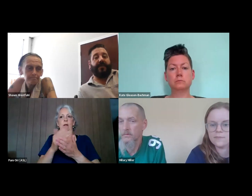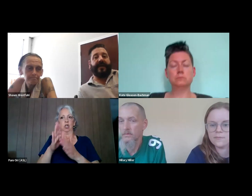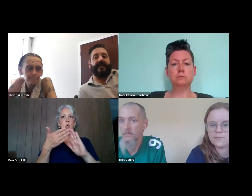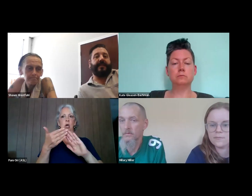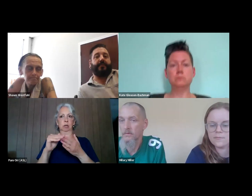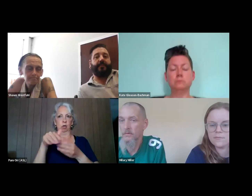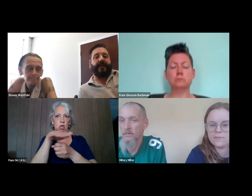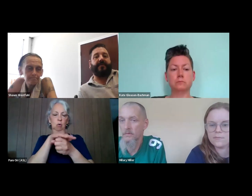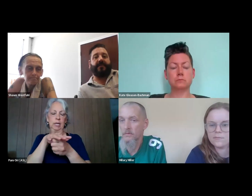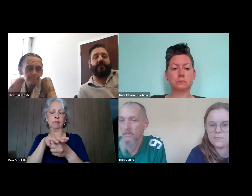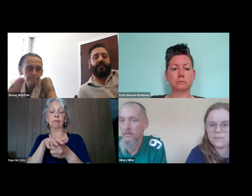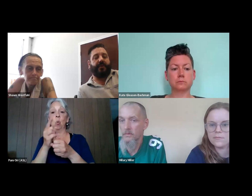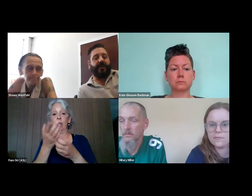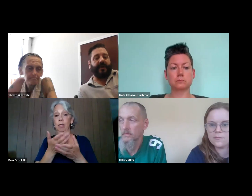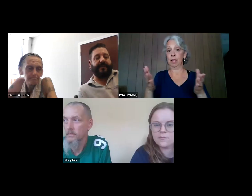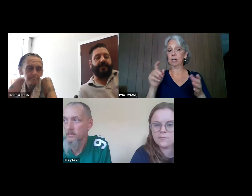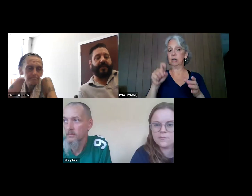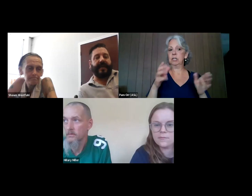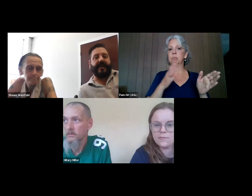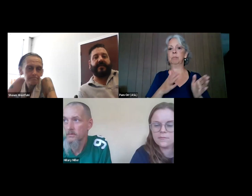One thing to be prepared for, if you can,